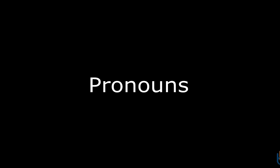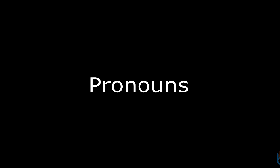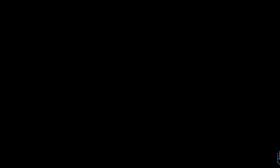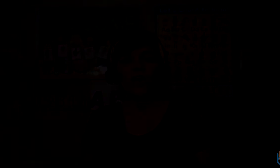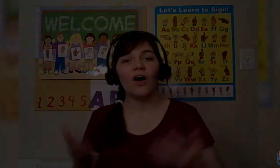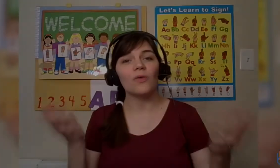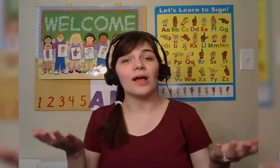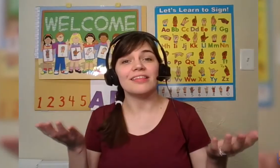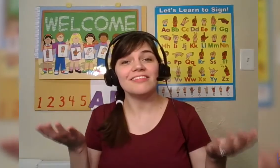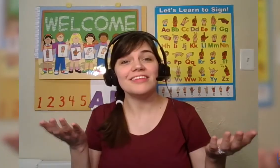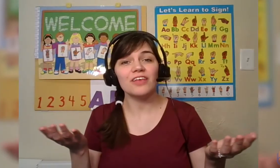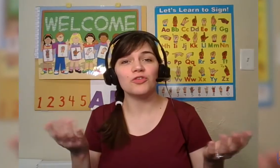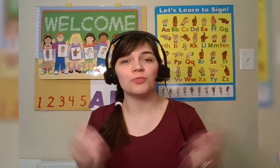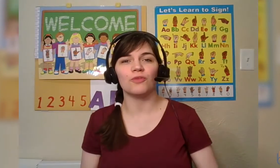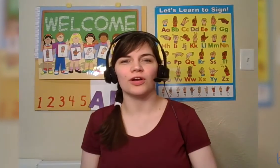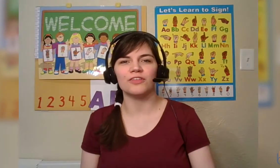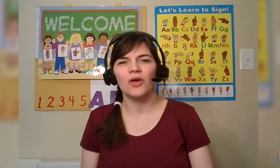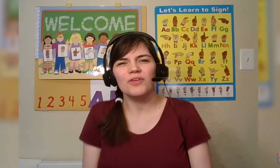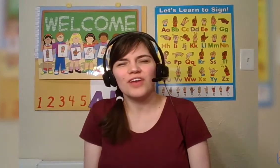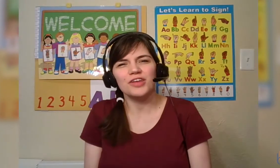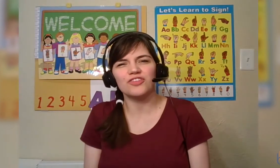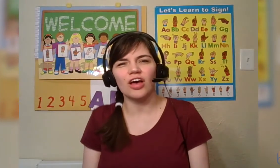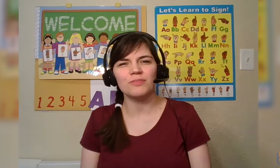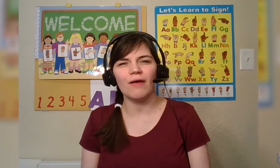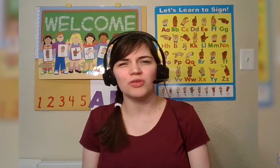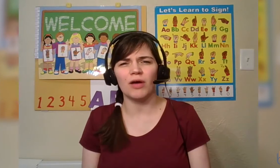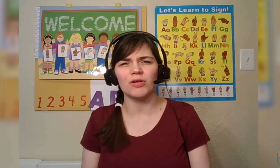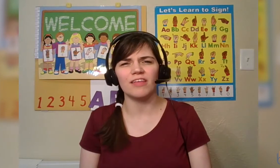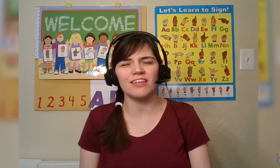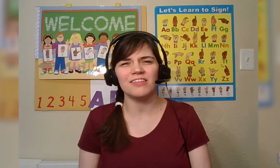All right, this next group of words we've kind of talked about throughout our lessons